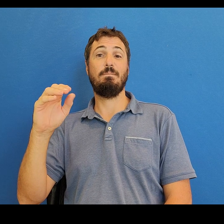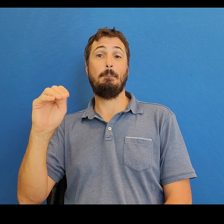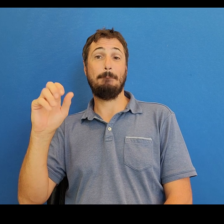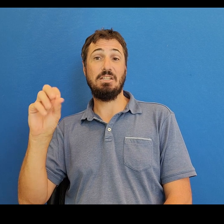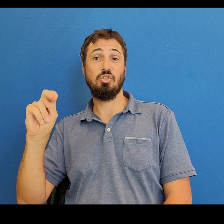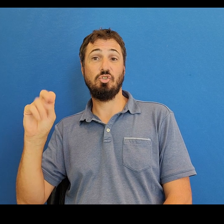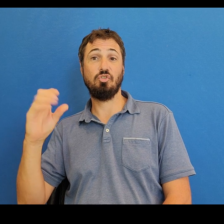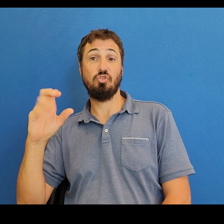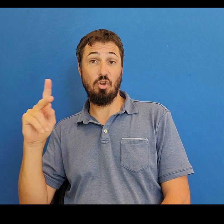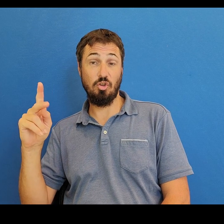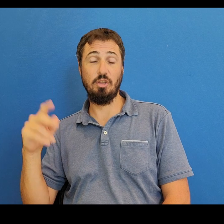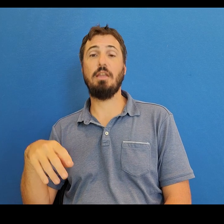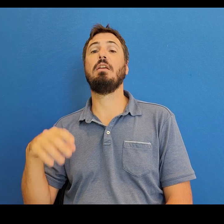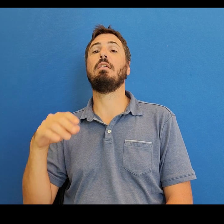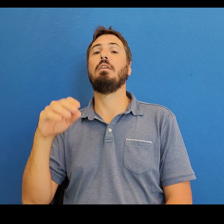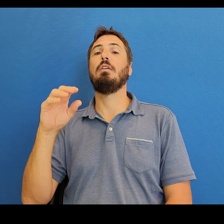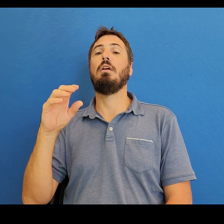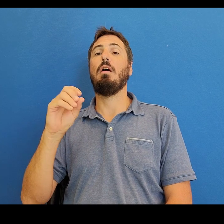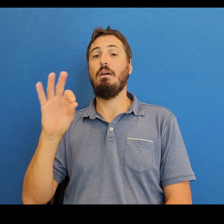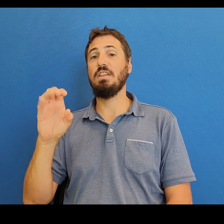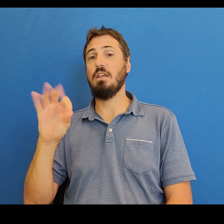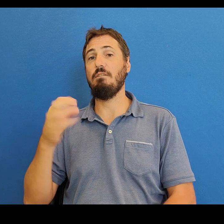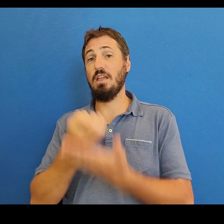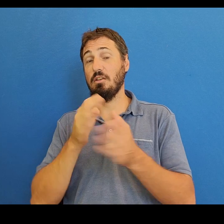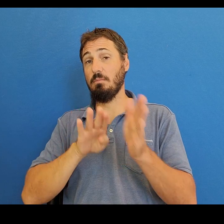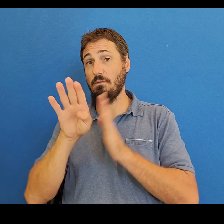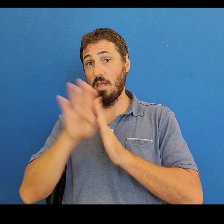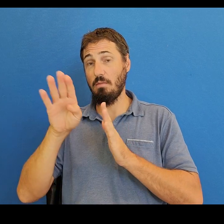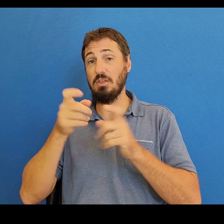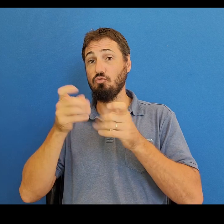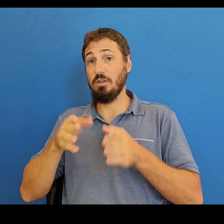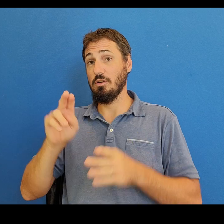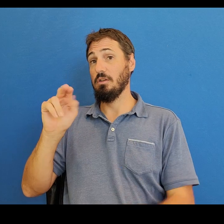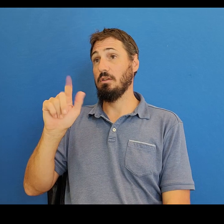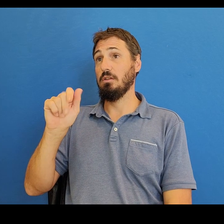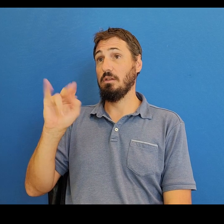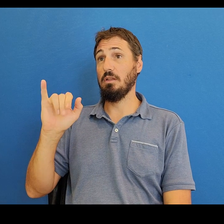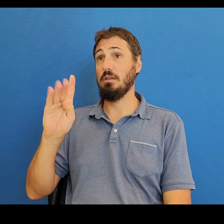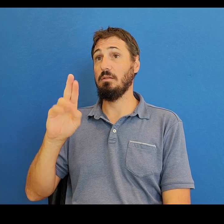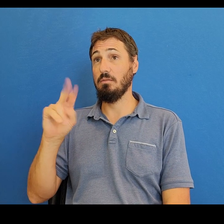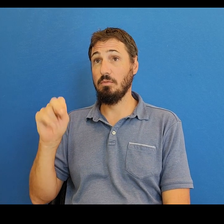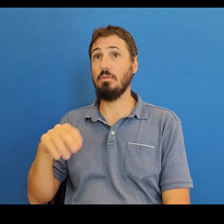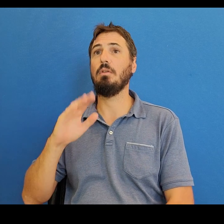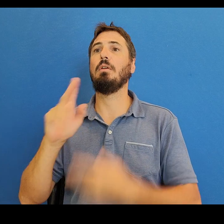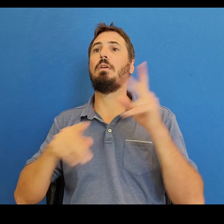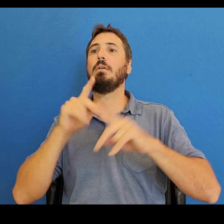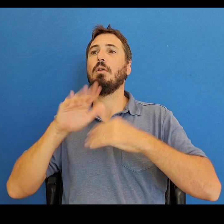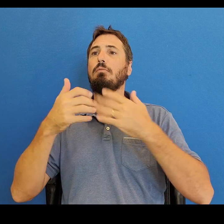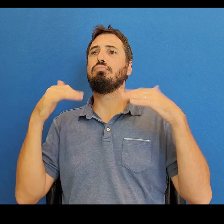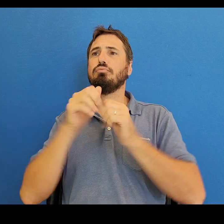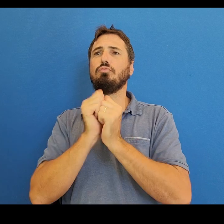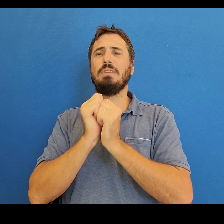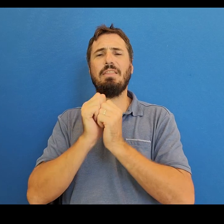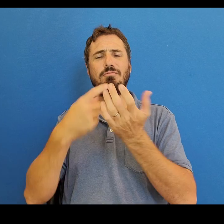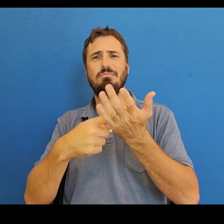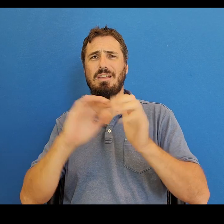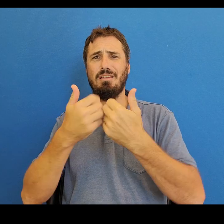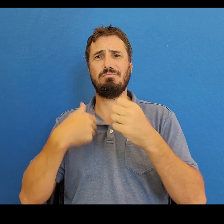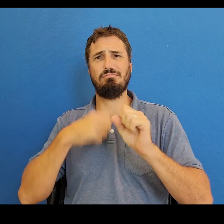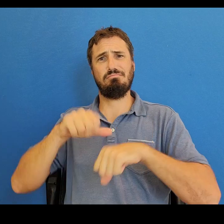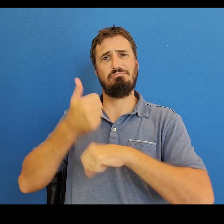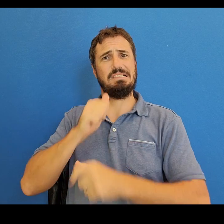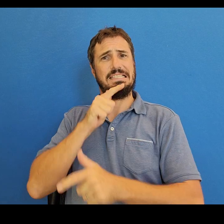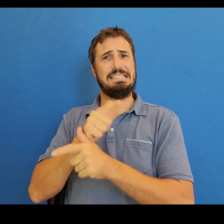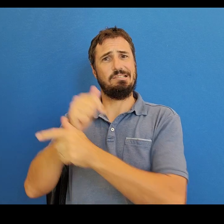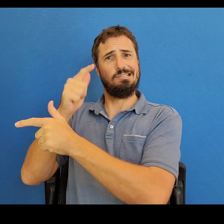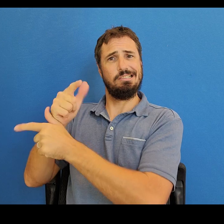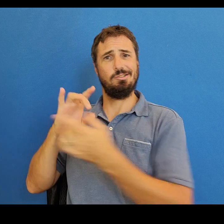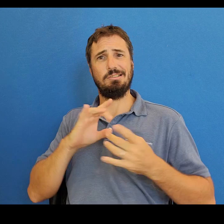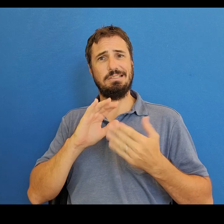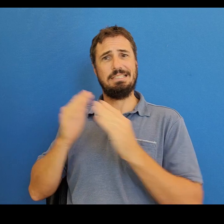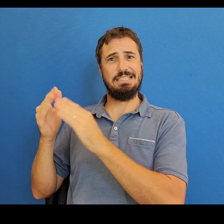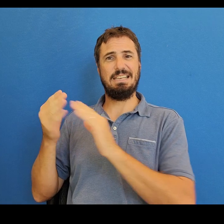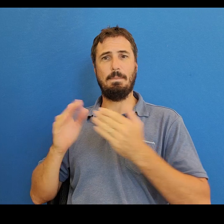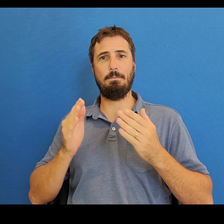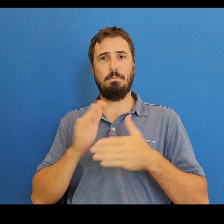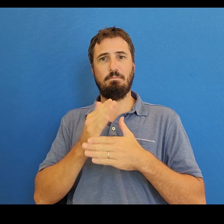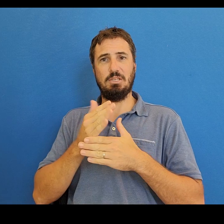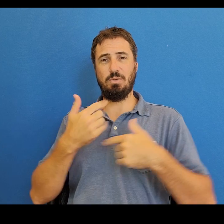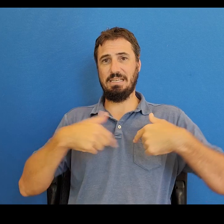the county’s Office of Economic Development Director Nalani Brun. Officials gathered and discussed the possibility of forming a Sister City relationship between Kaua‘i and Mimasaka, to